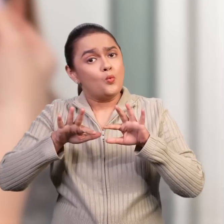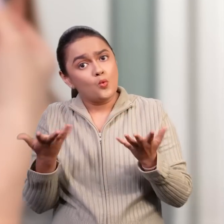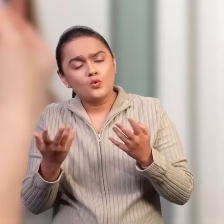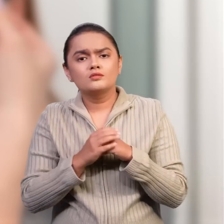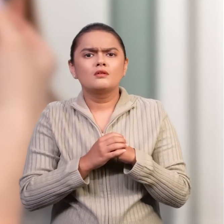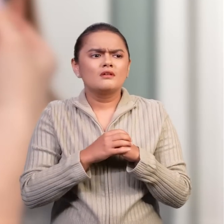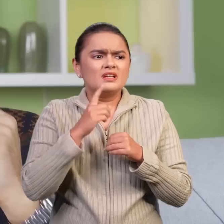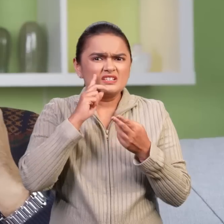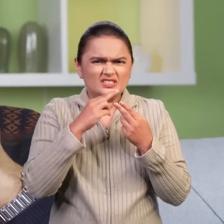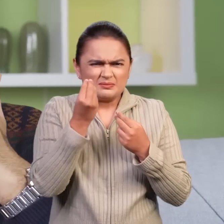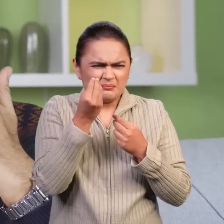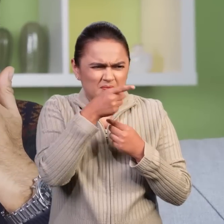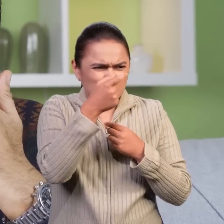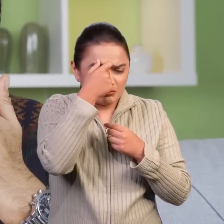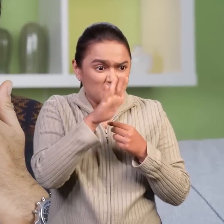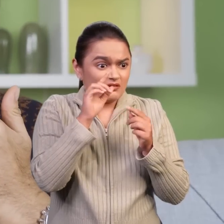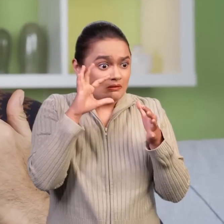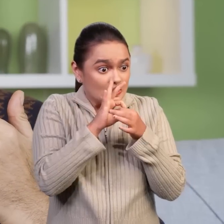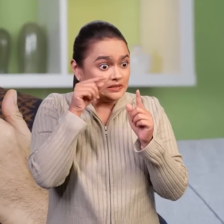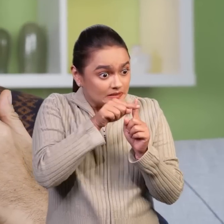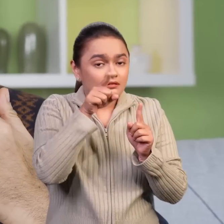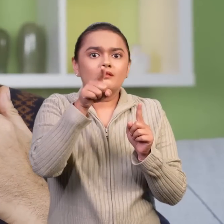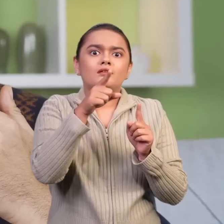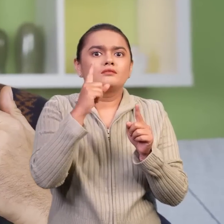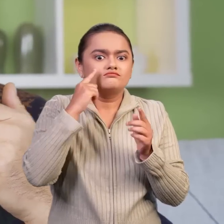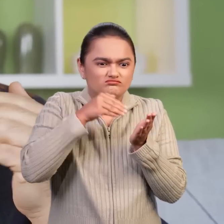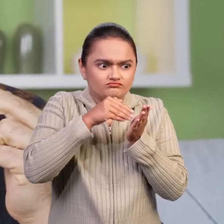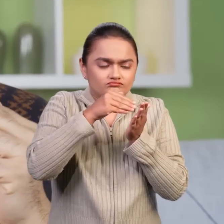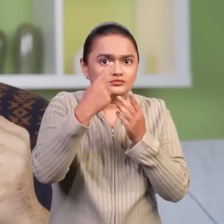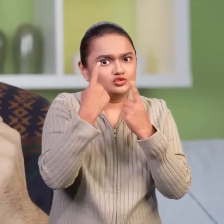Or if someone had a particular problem, then it might be required more often than that.